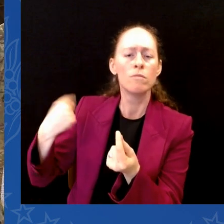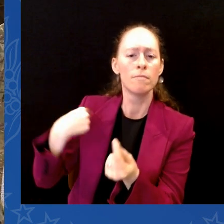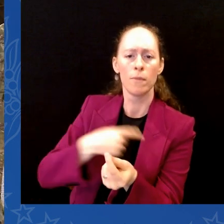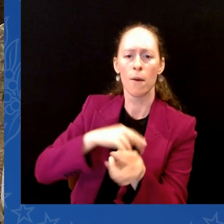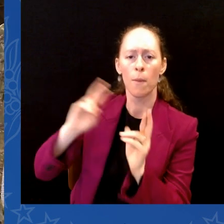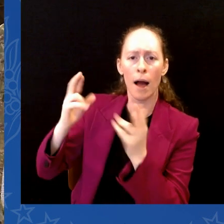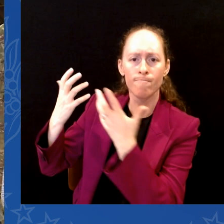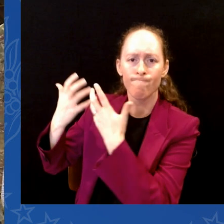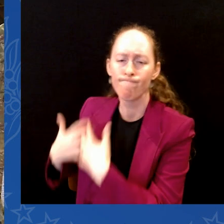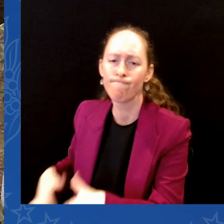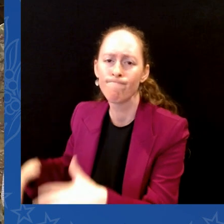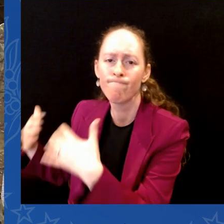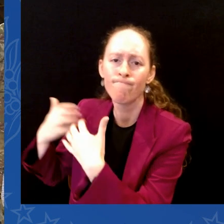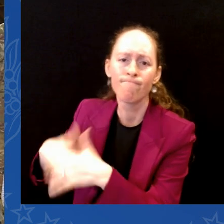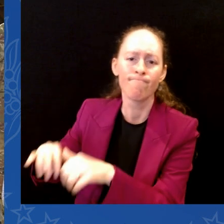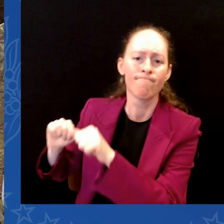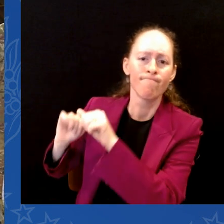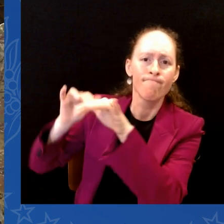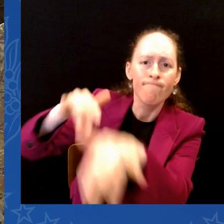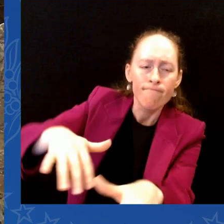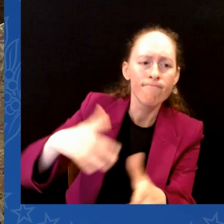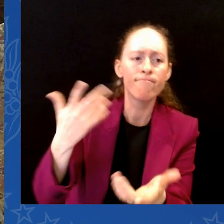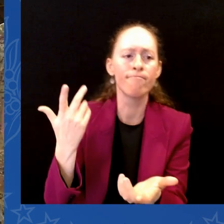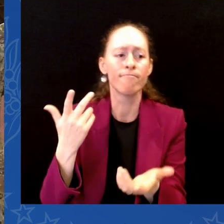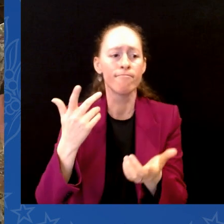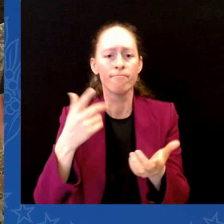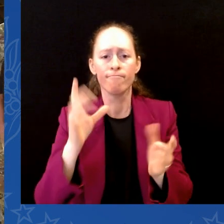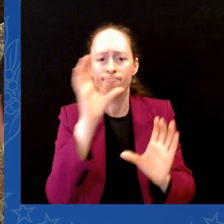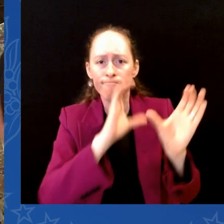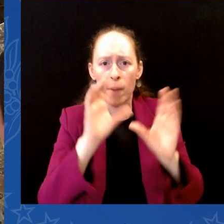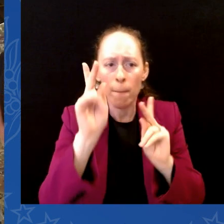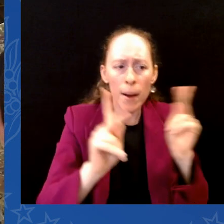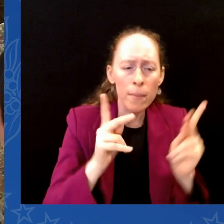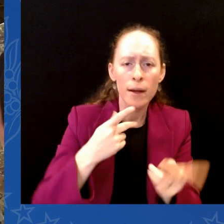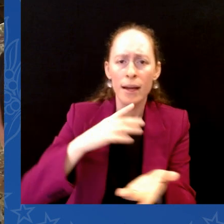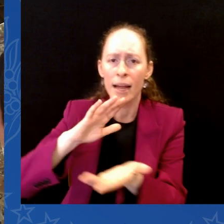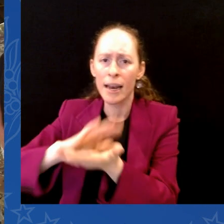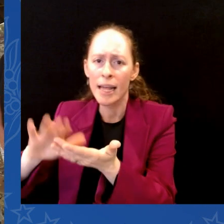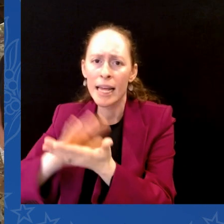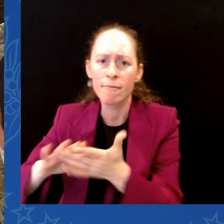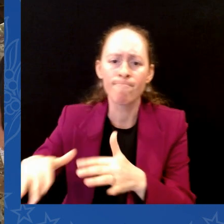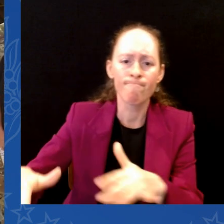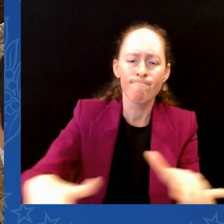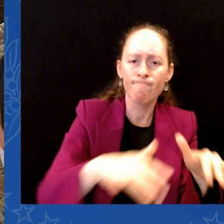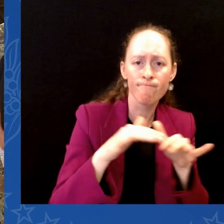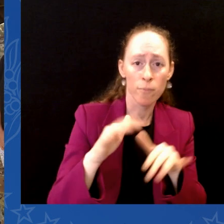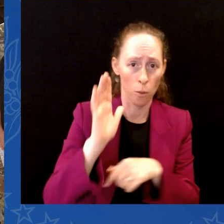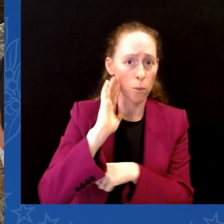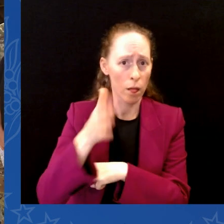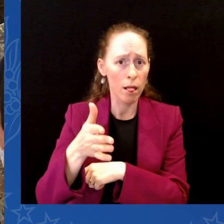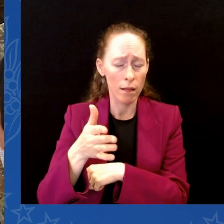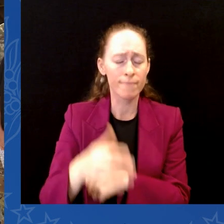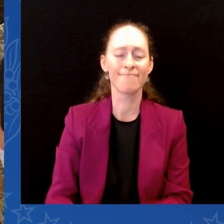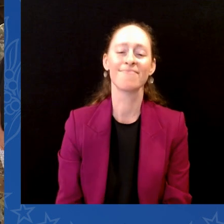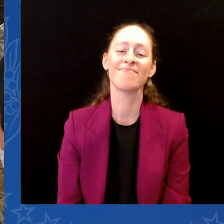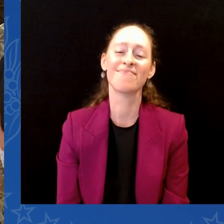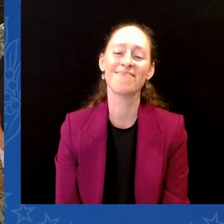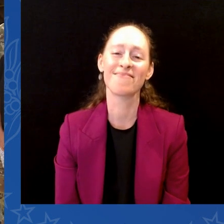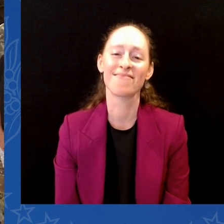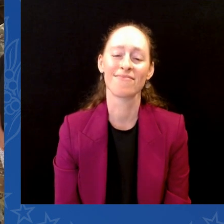and also some places throughout the communities. Our Florida Department of Transportation has cleared 5000 miles of roadway.